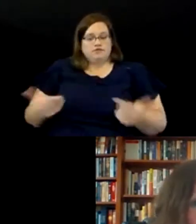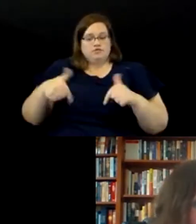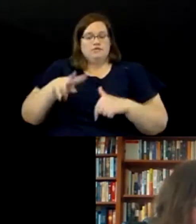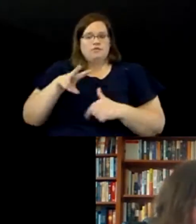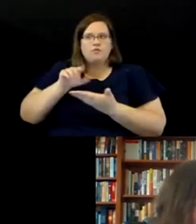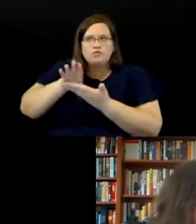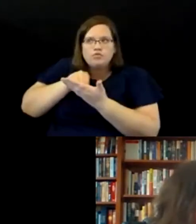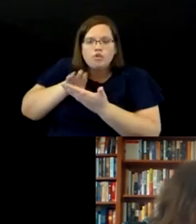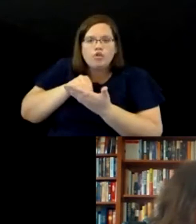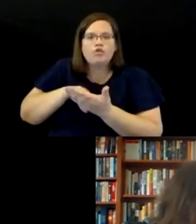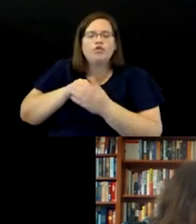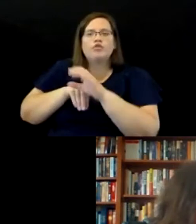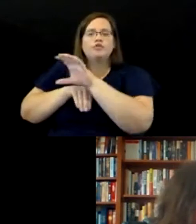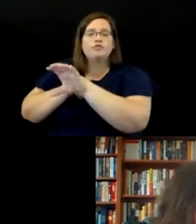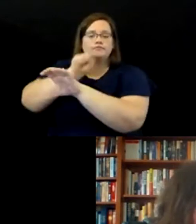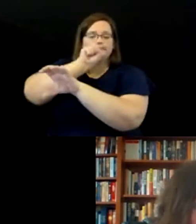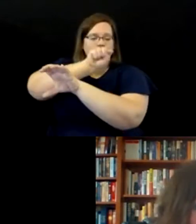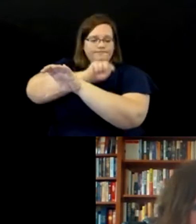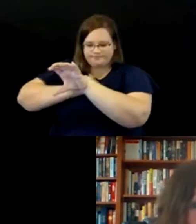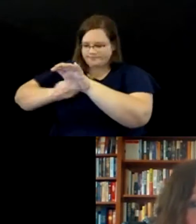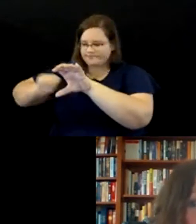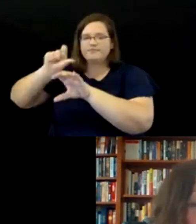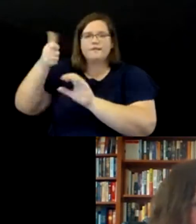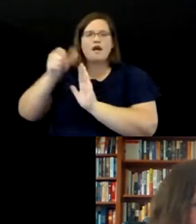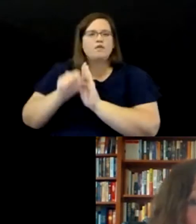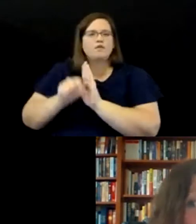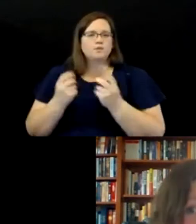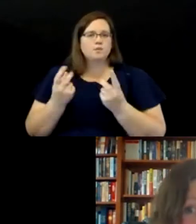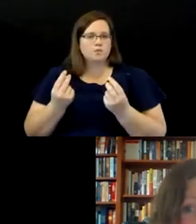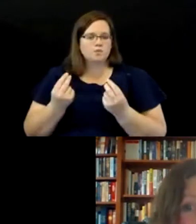neighboring New England states are doing, and I'm incredibly proud of the